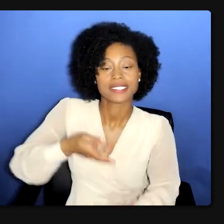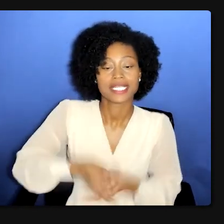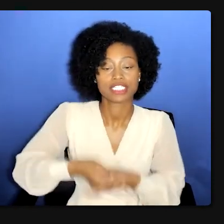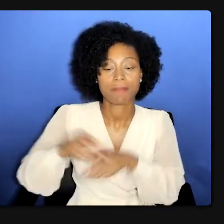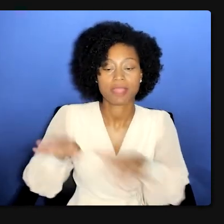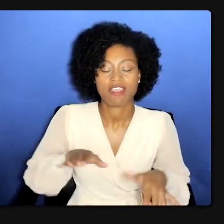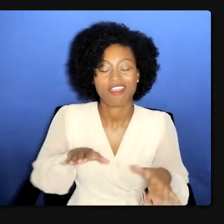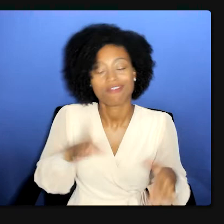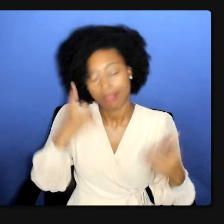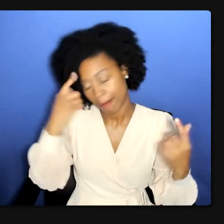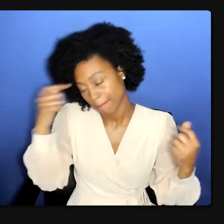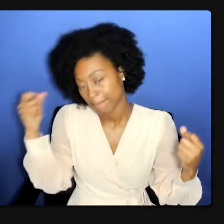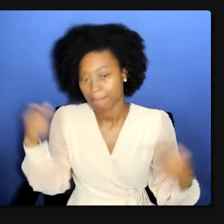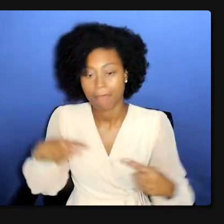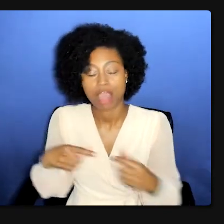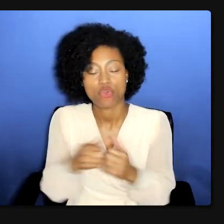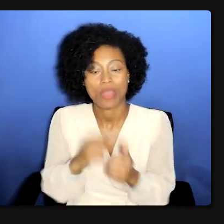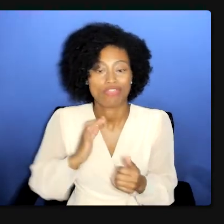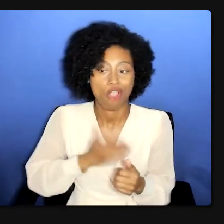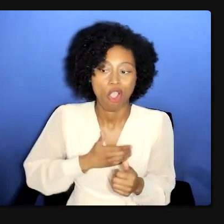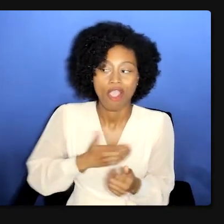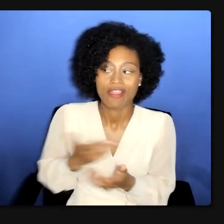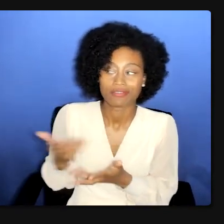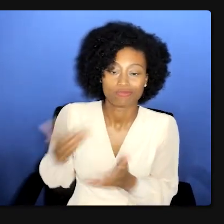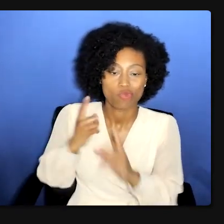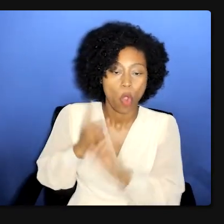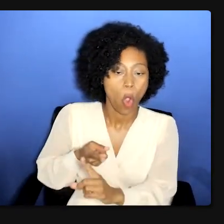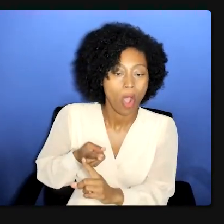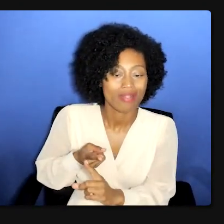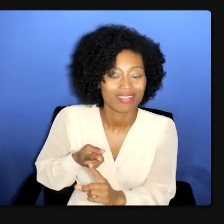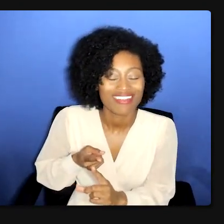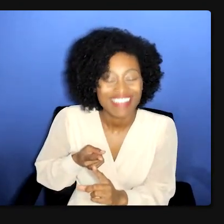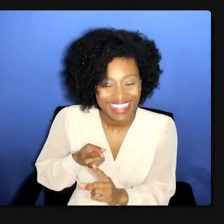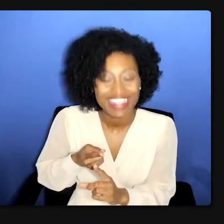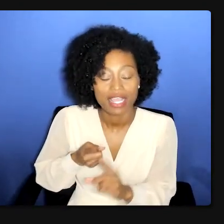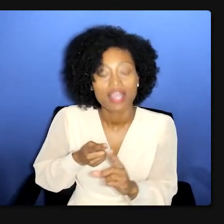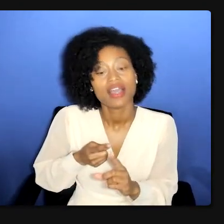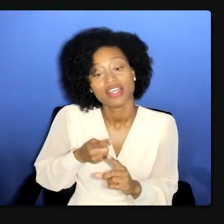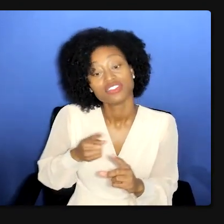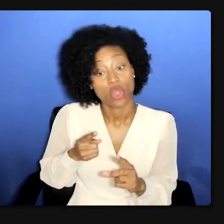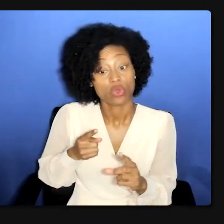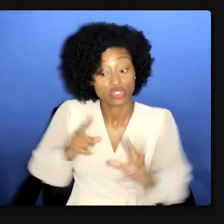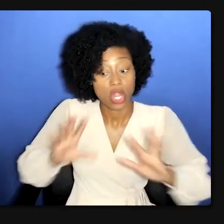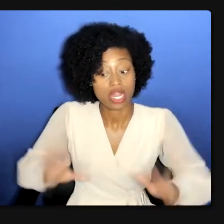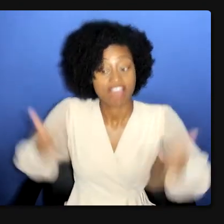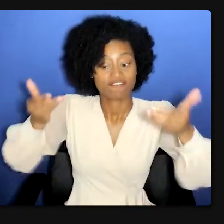that was more in line with what our payers were, thus lifting our entire early D7 curve.